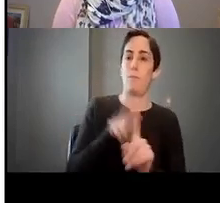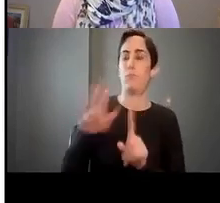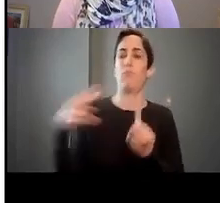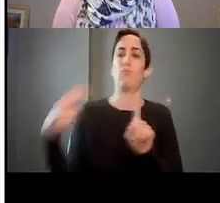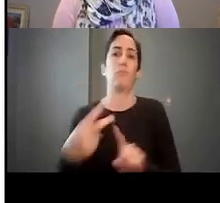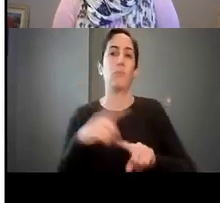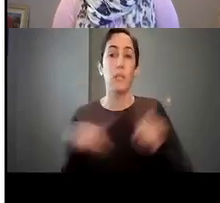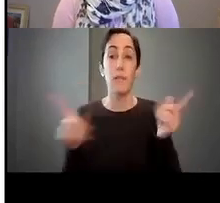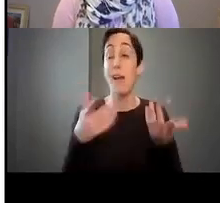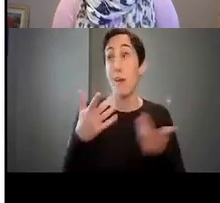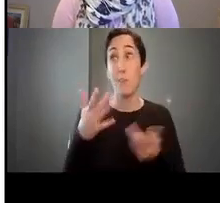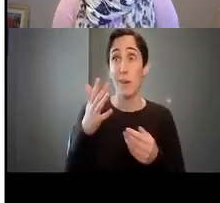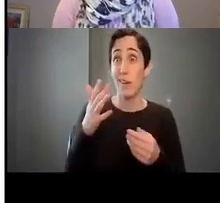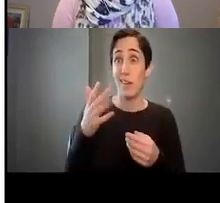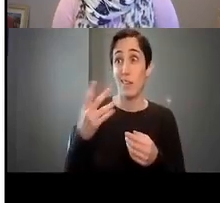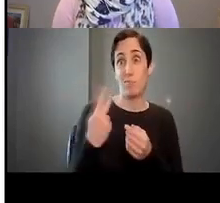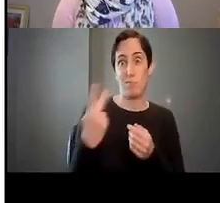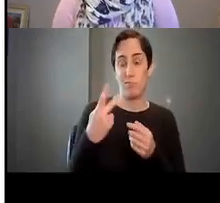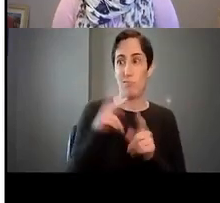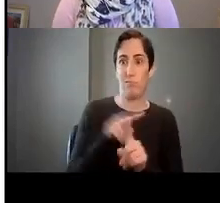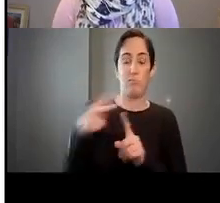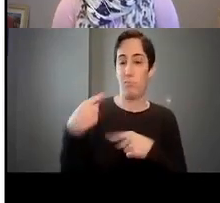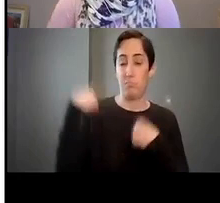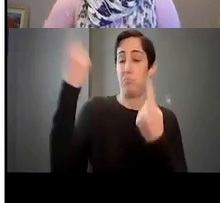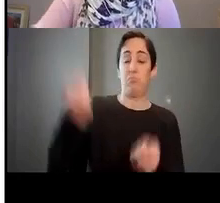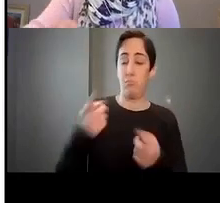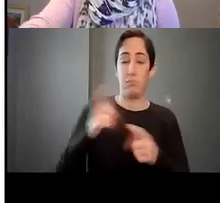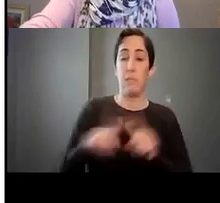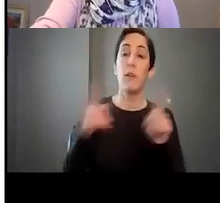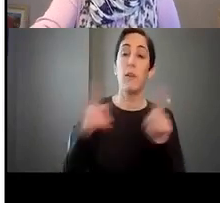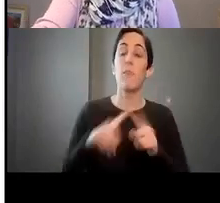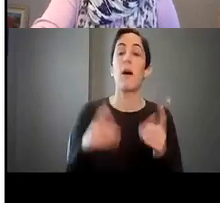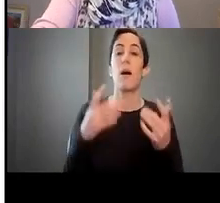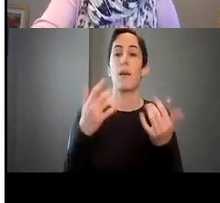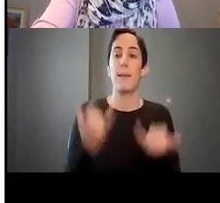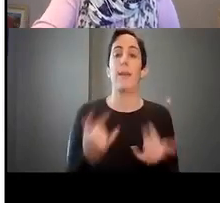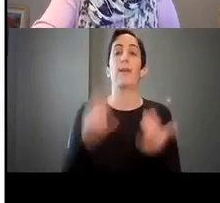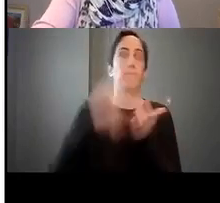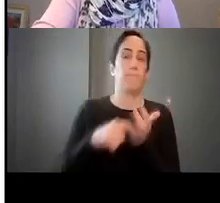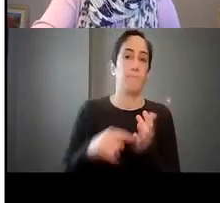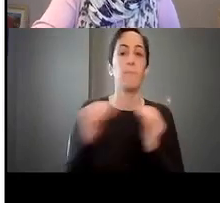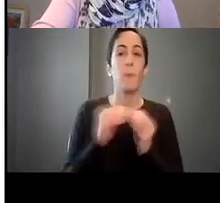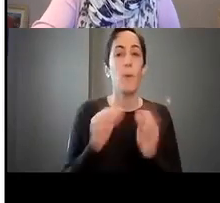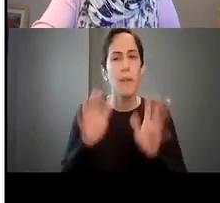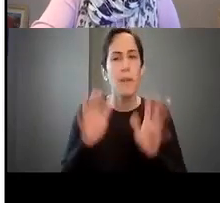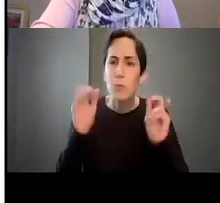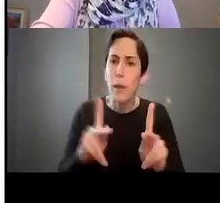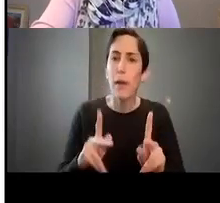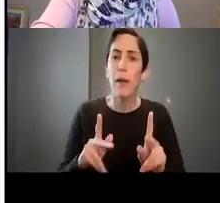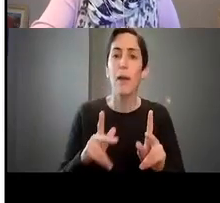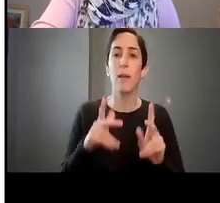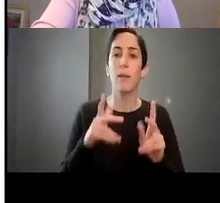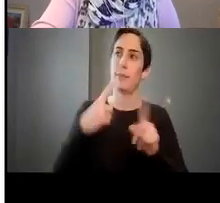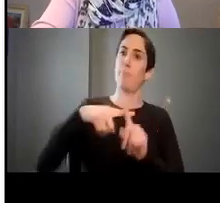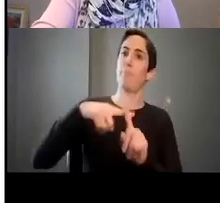continue to have that really fosters the will probably best in what we bring. Those perspectives continue to have that really fosters the in their variety in the range of them best in what we bring. Those perspectives